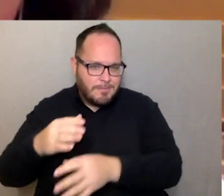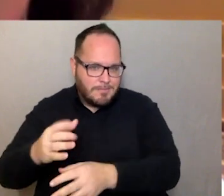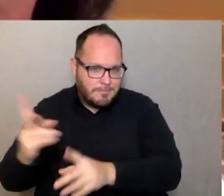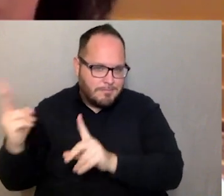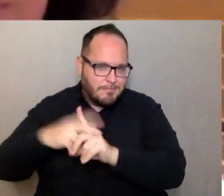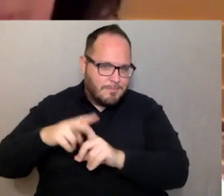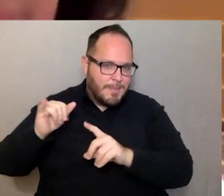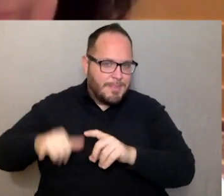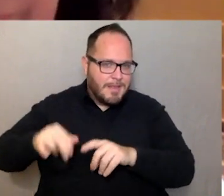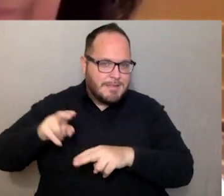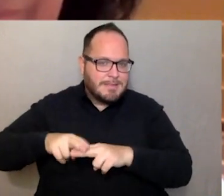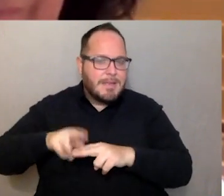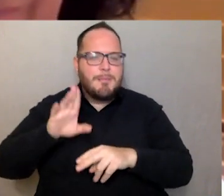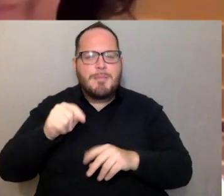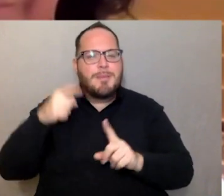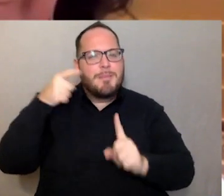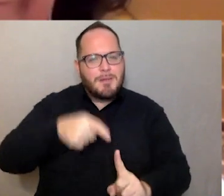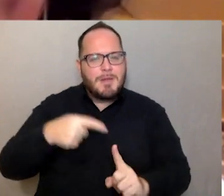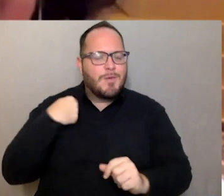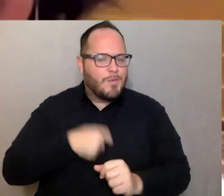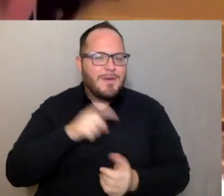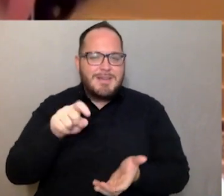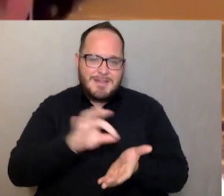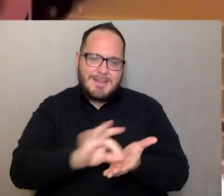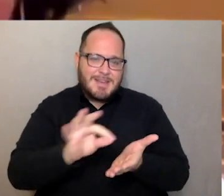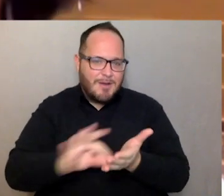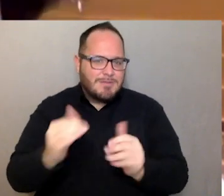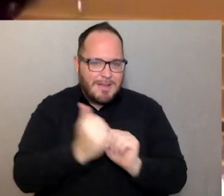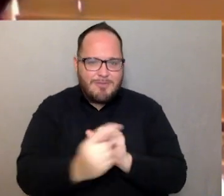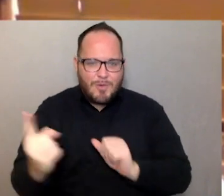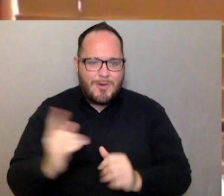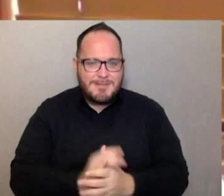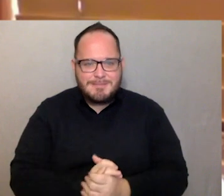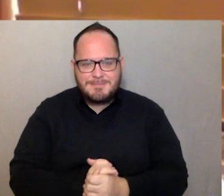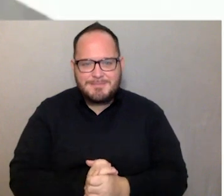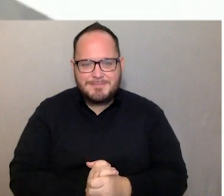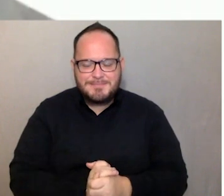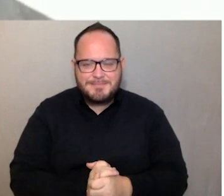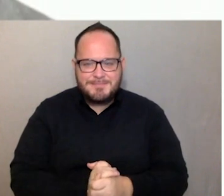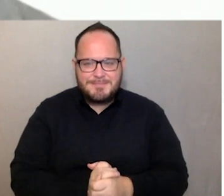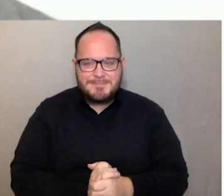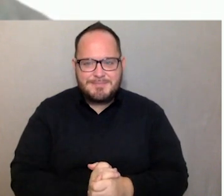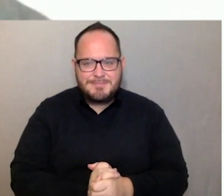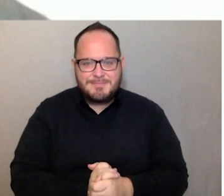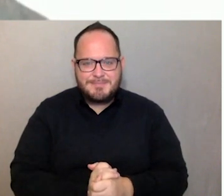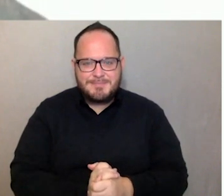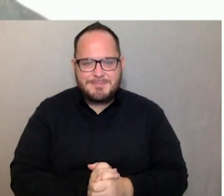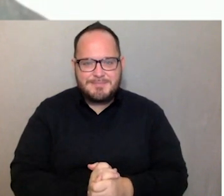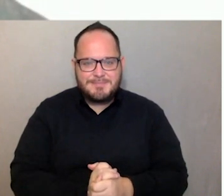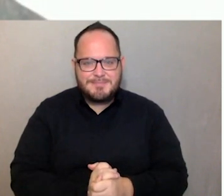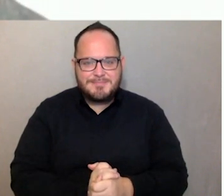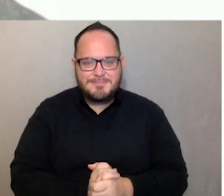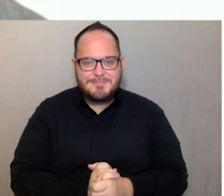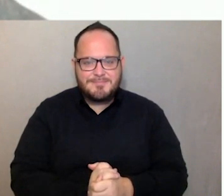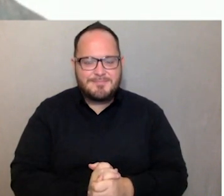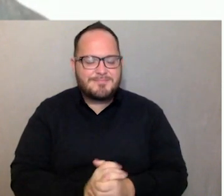BUT YEAH CAN, IT IS ALL -- WE NEED TO COUNT EVERYONE. THAT'S KIND OF THE BOTTOM LINE. >> EXCELLENT.